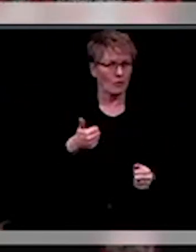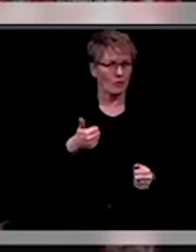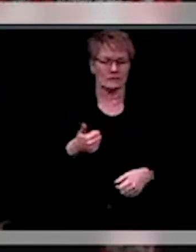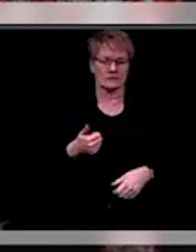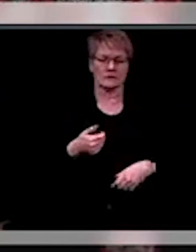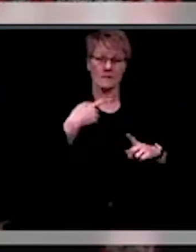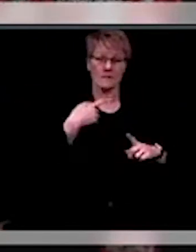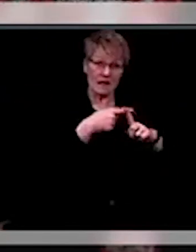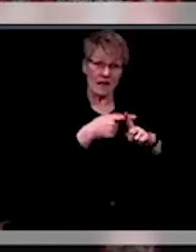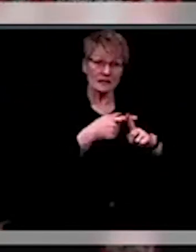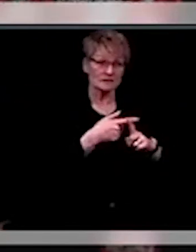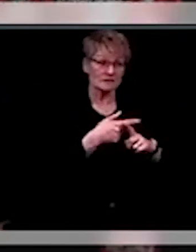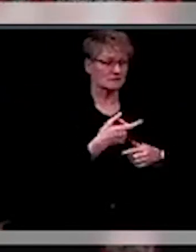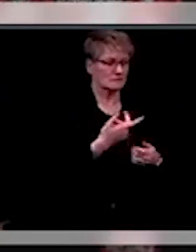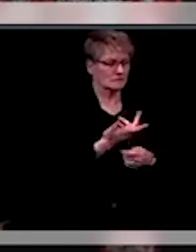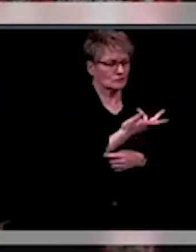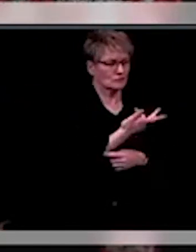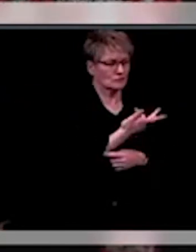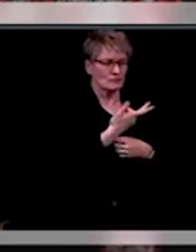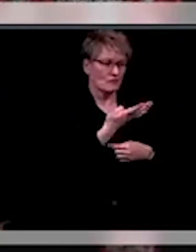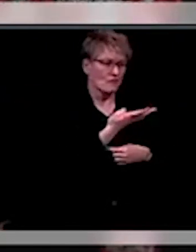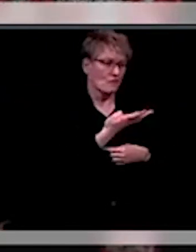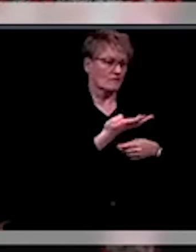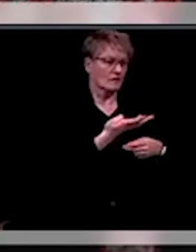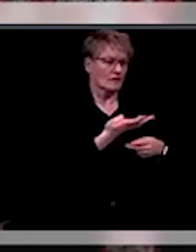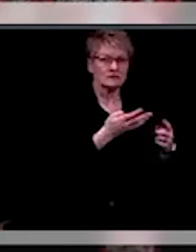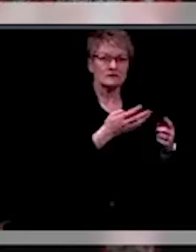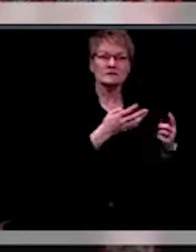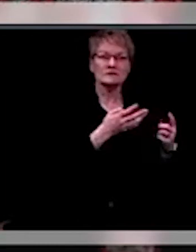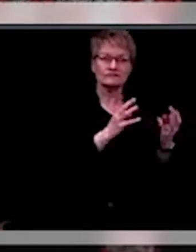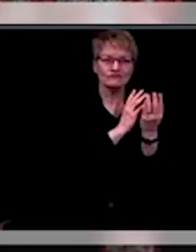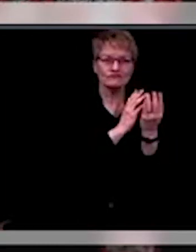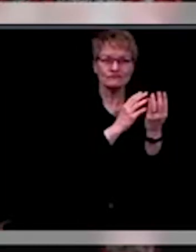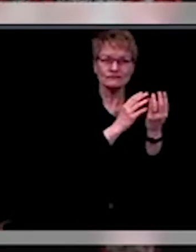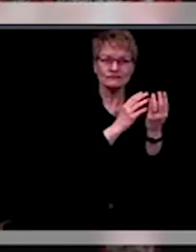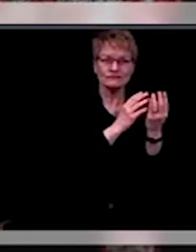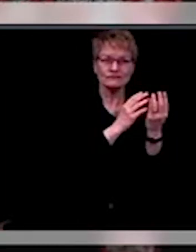comfortable with the amount of exposure each other is having, and that we think that we're safe. So,